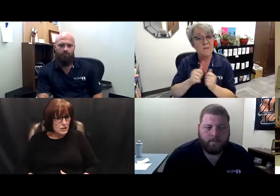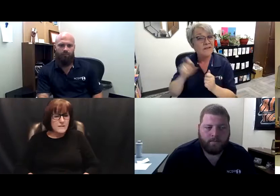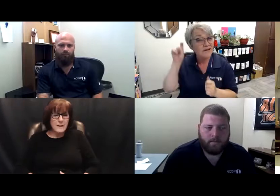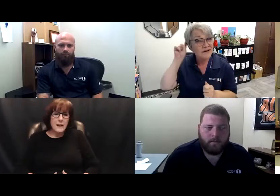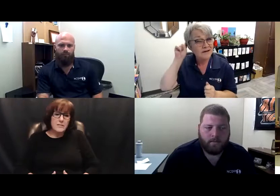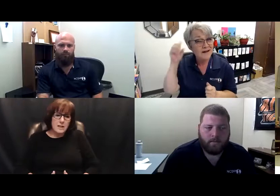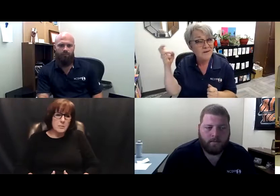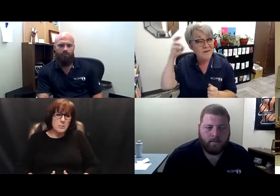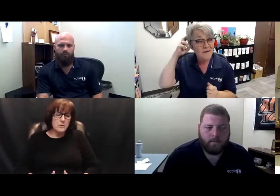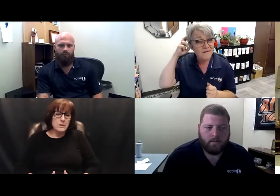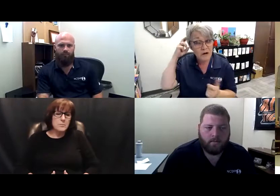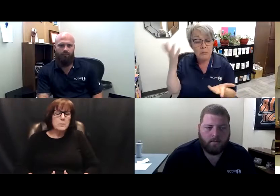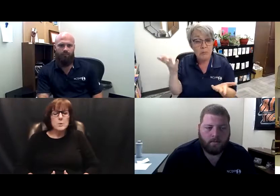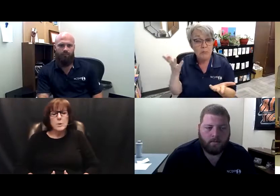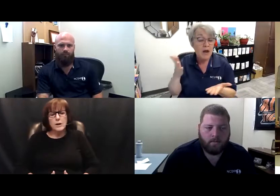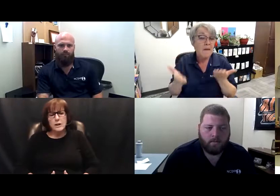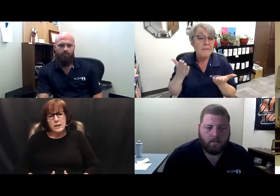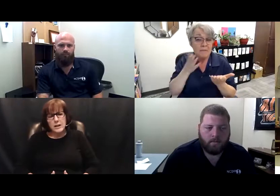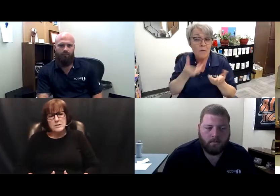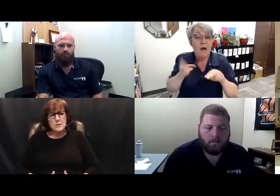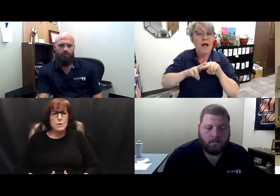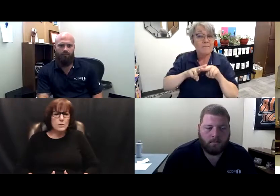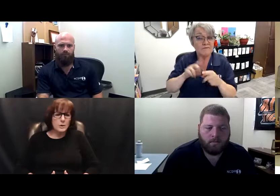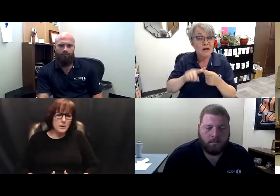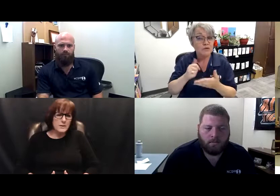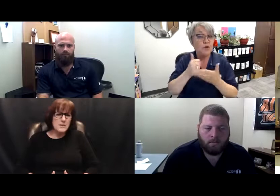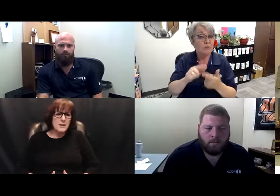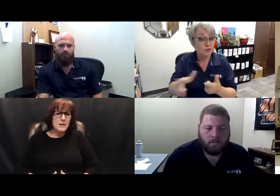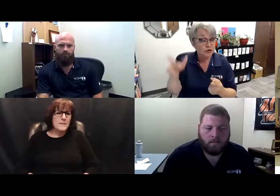They have that capability. People who wear hearing aids or cochlear implants